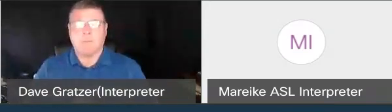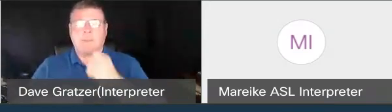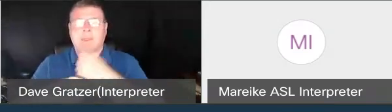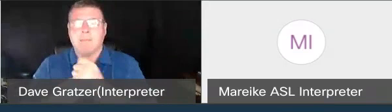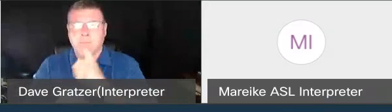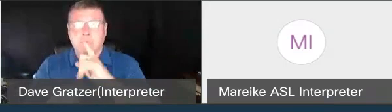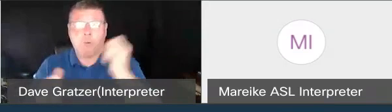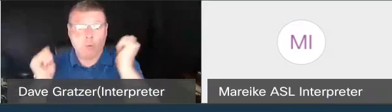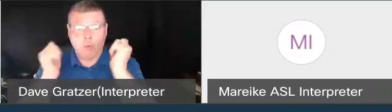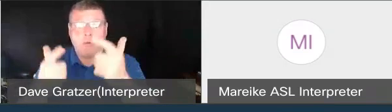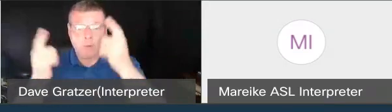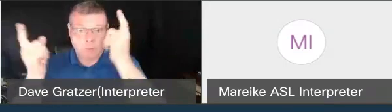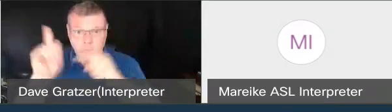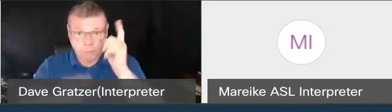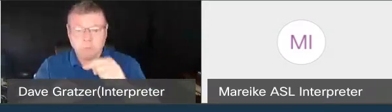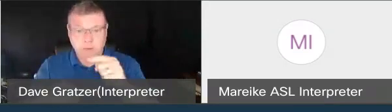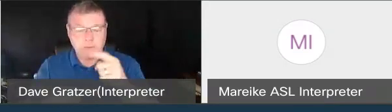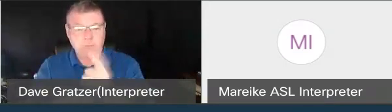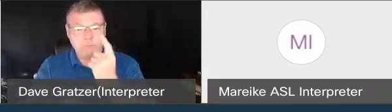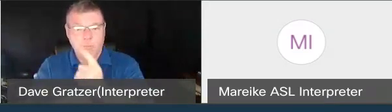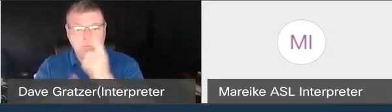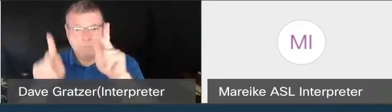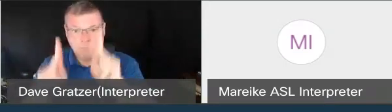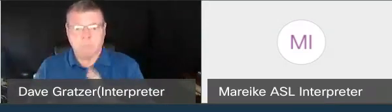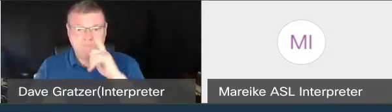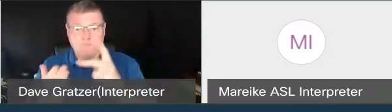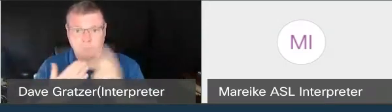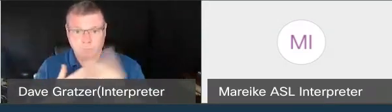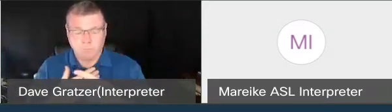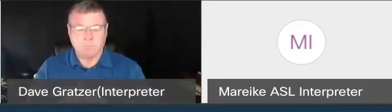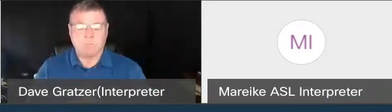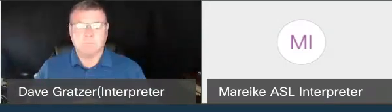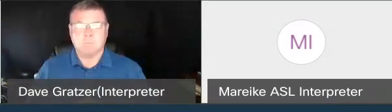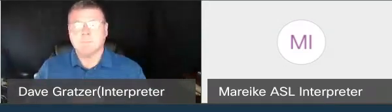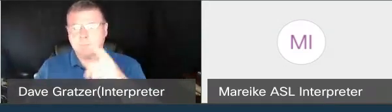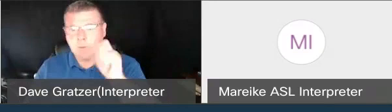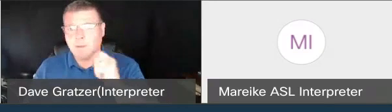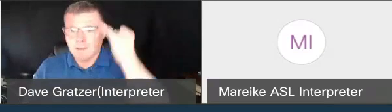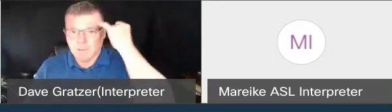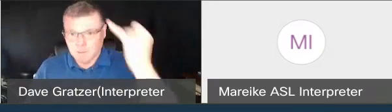that they're a good candidate, uh, for the program. Um, you can imagine certain kind of violent behavior